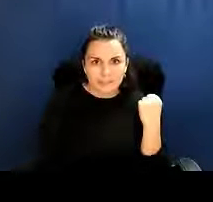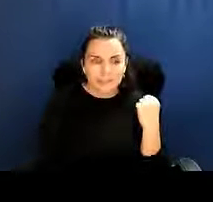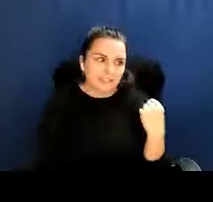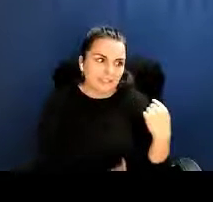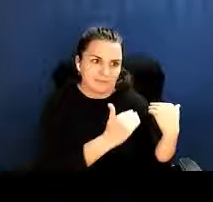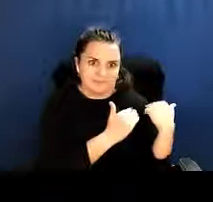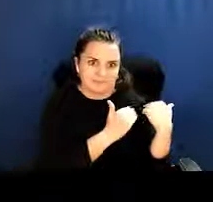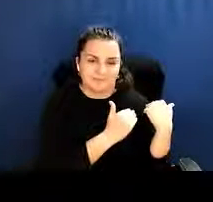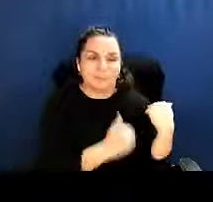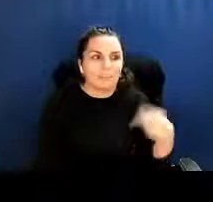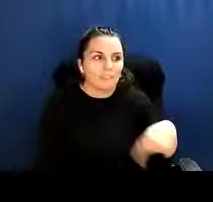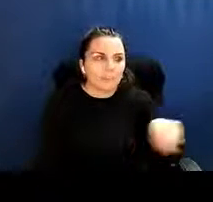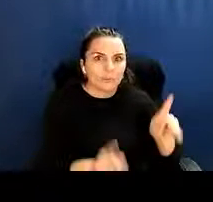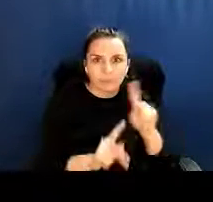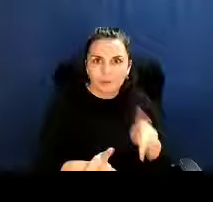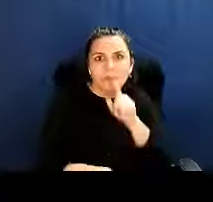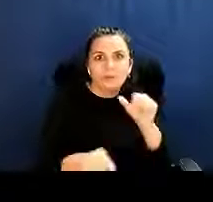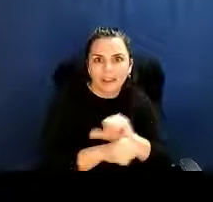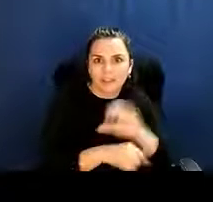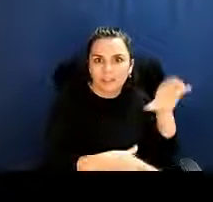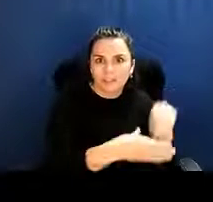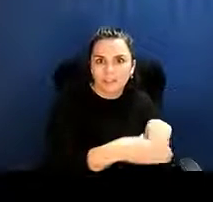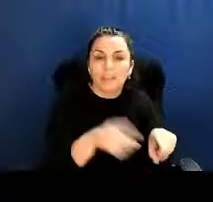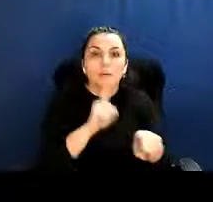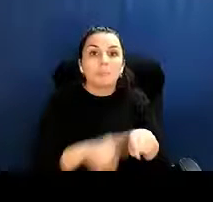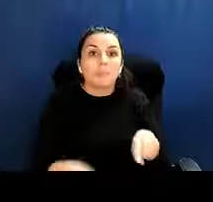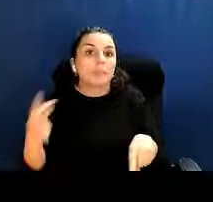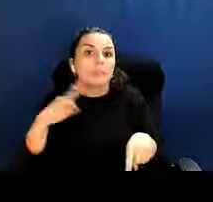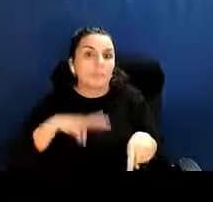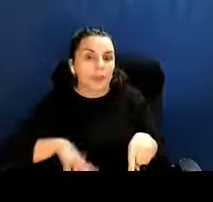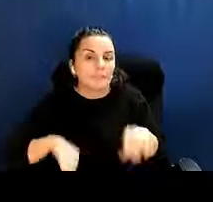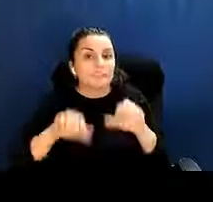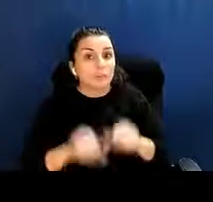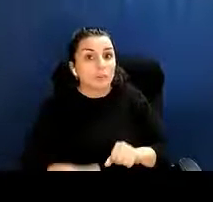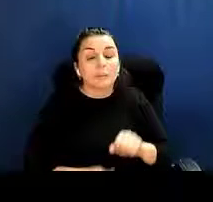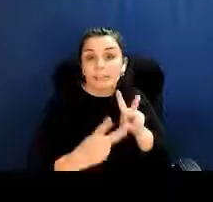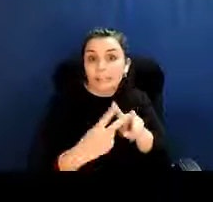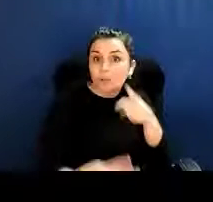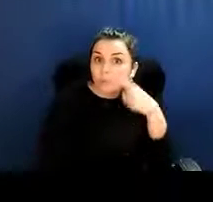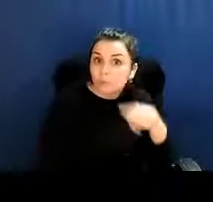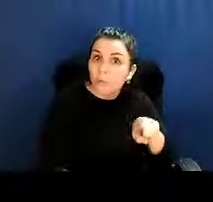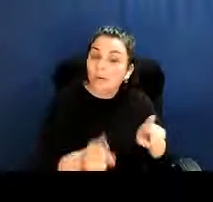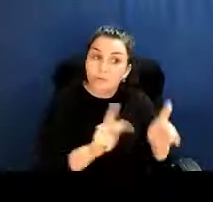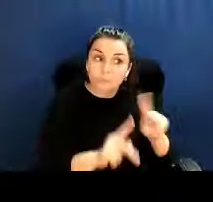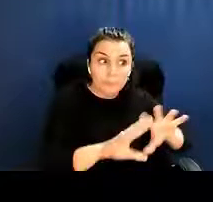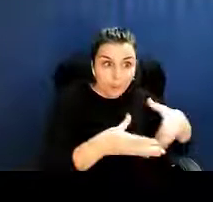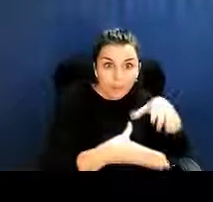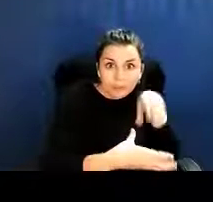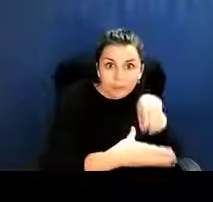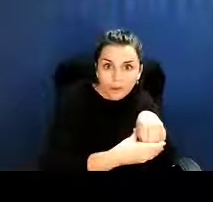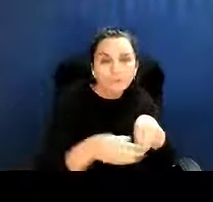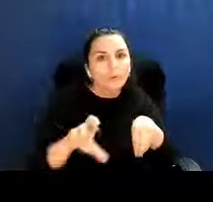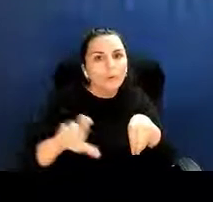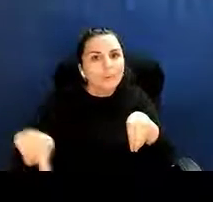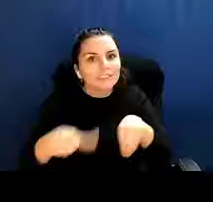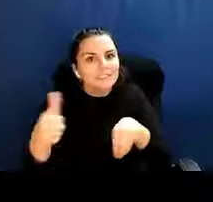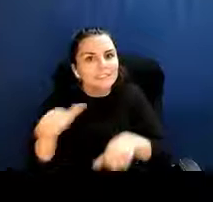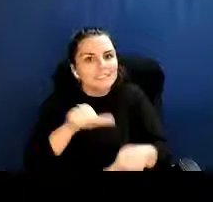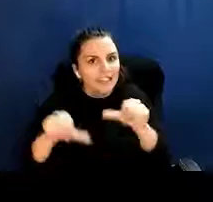whereas the benefits can accrue either to individuals or to others. And so who benefits from your research